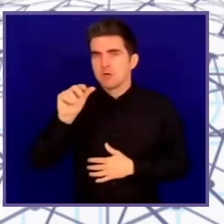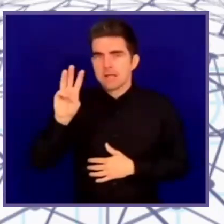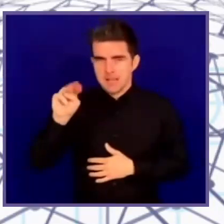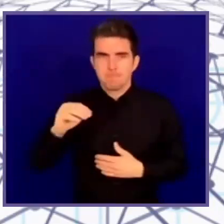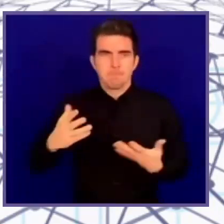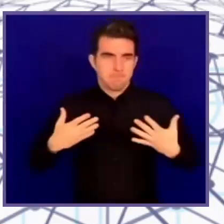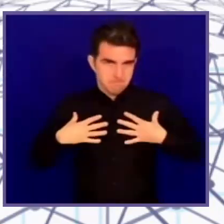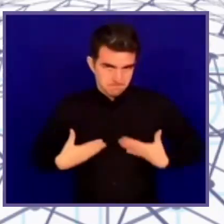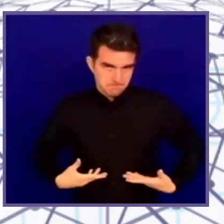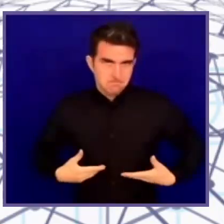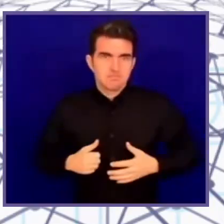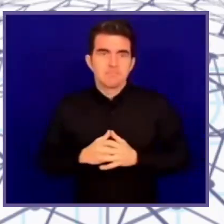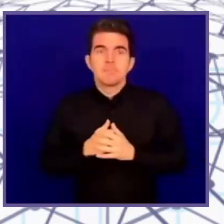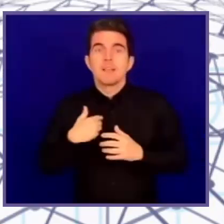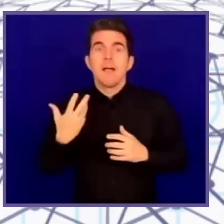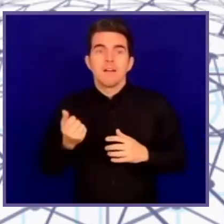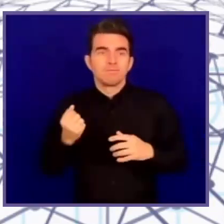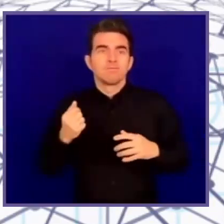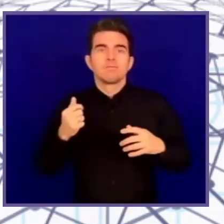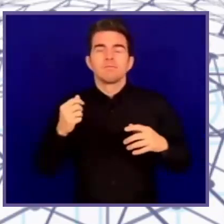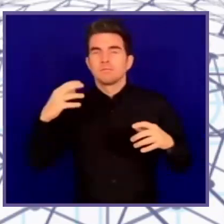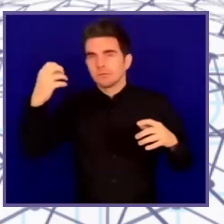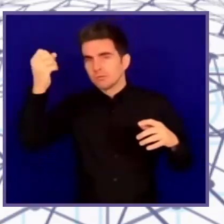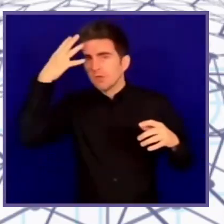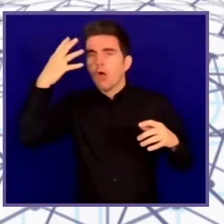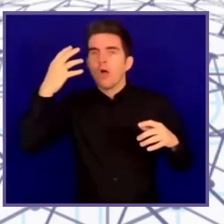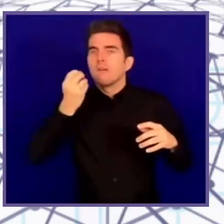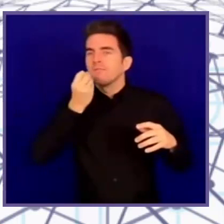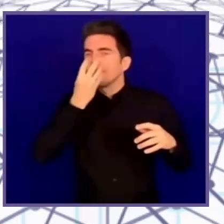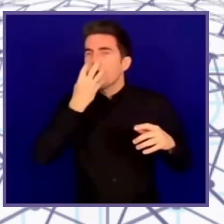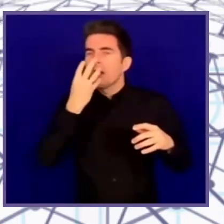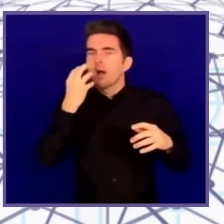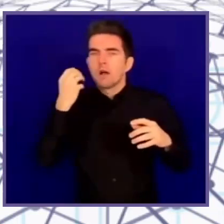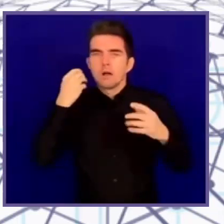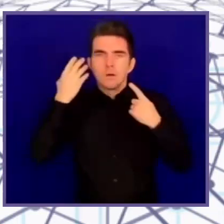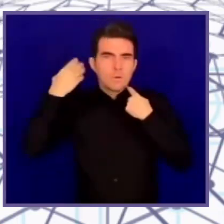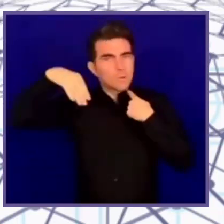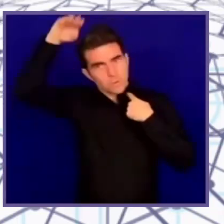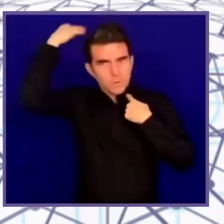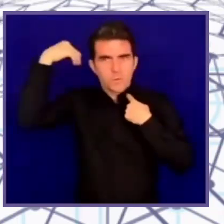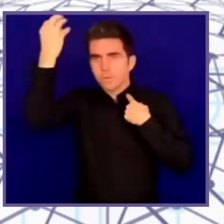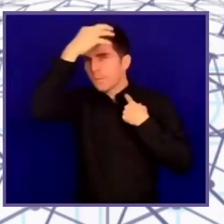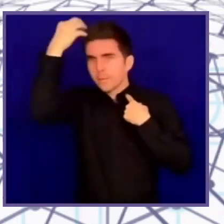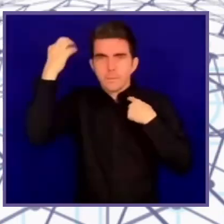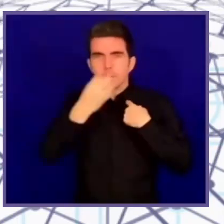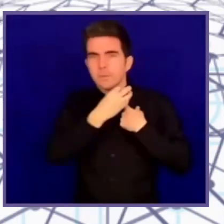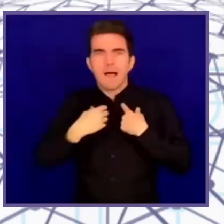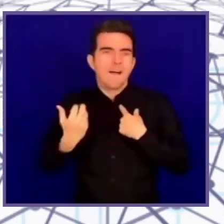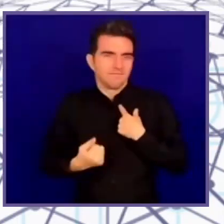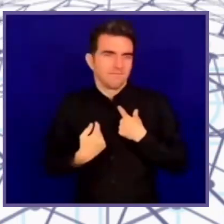I work at GDI help with Cathy, Vicki and others on the AT02030 data and evidence programme,